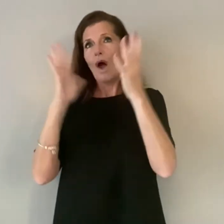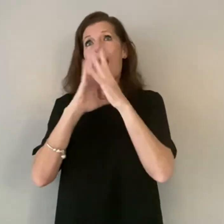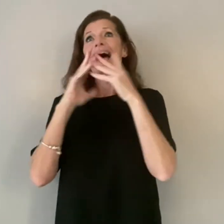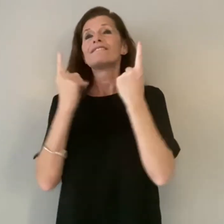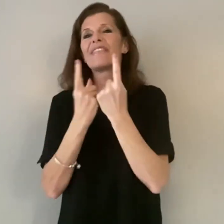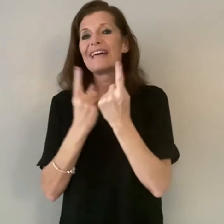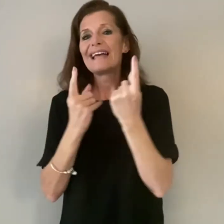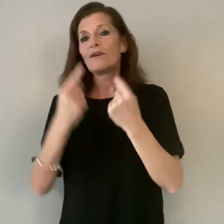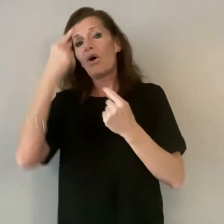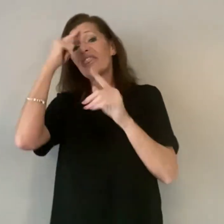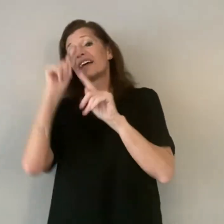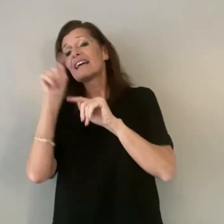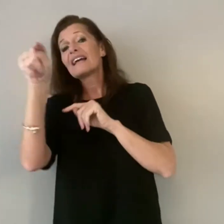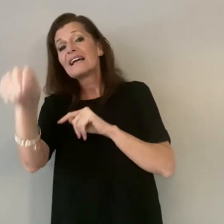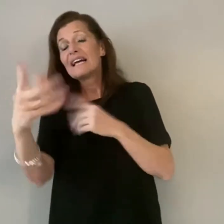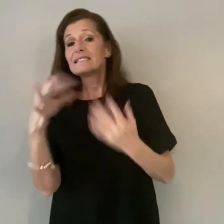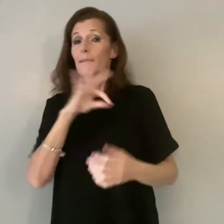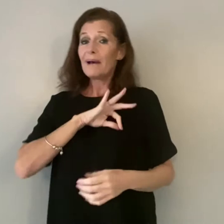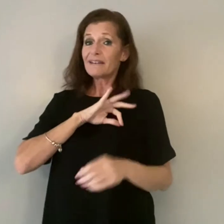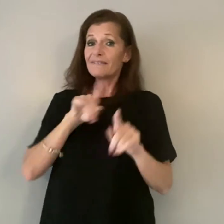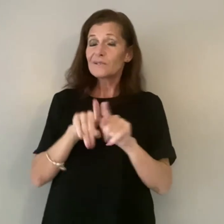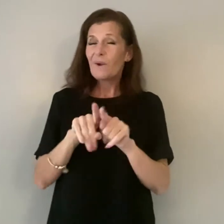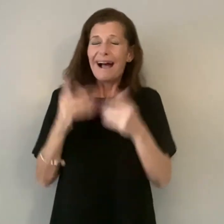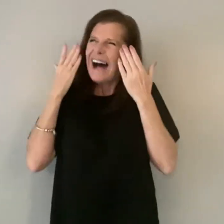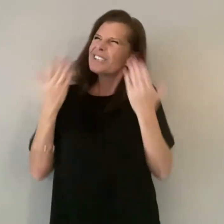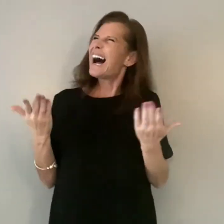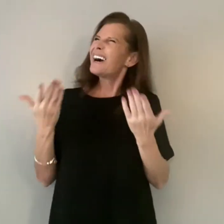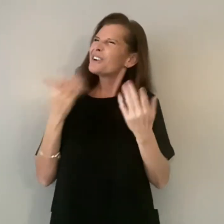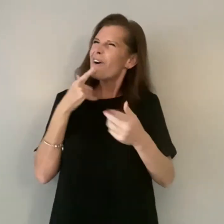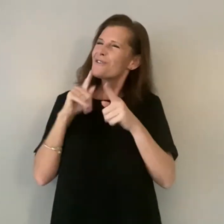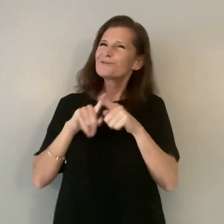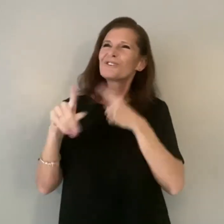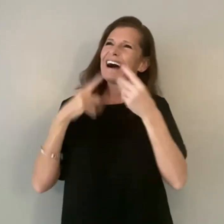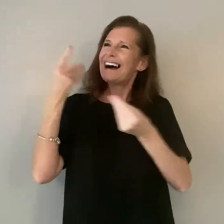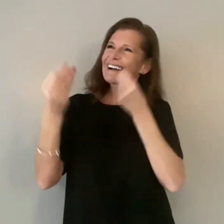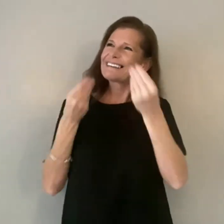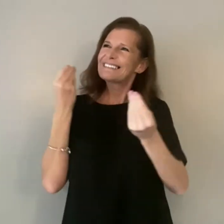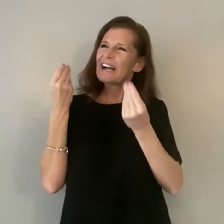or not thinking about down the line is a good thing too. I don't know what I'm trying to say there really